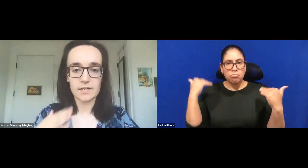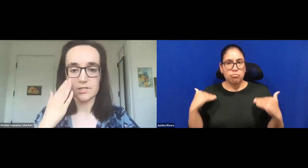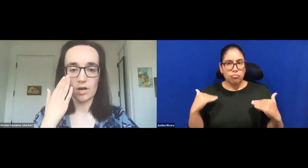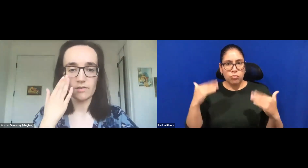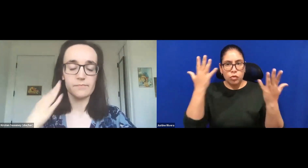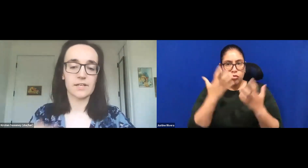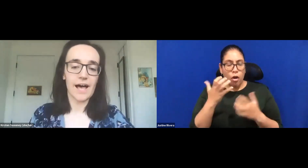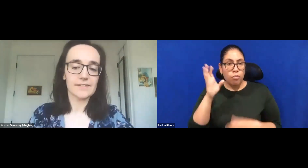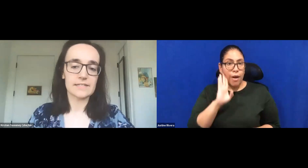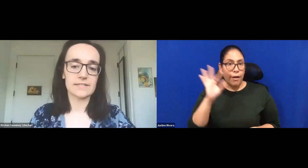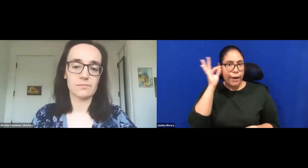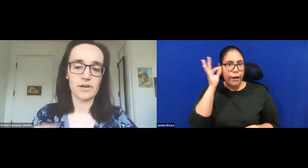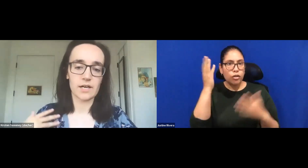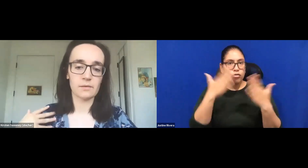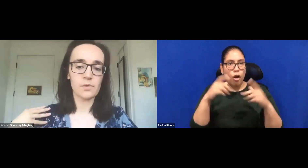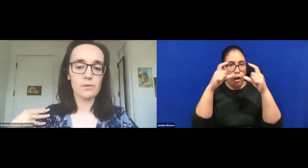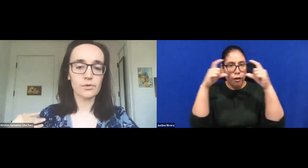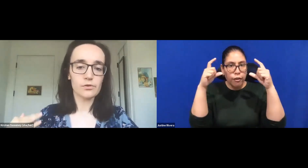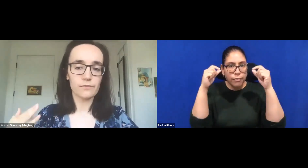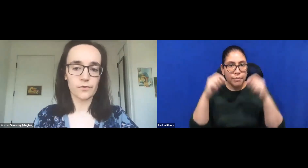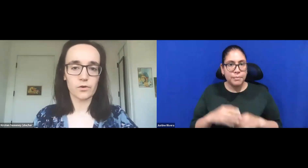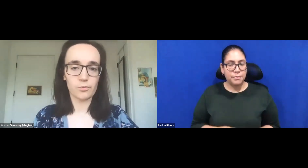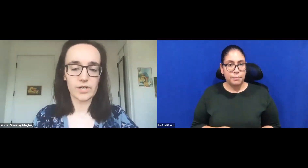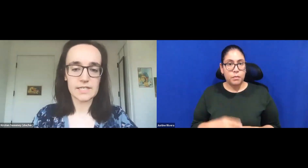and dark framed glasses. I'm wearing a blue floral print